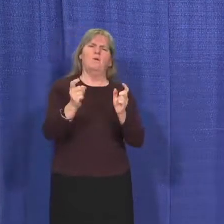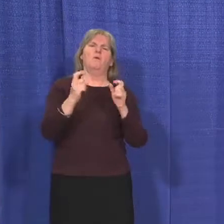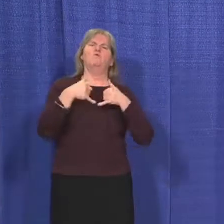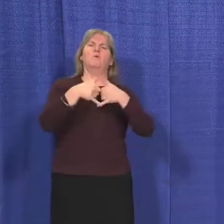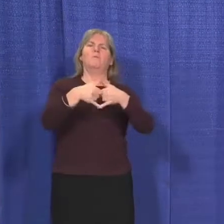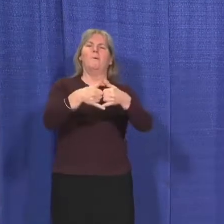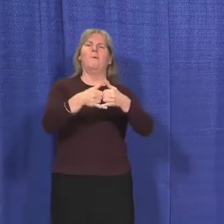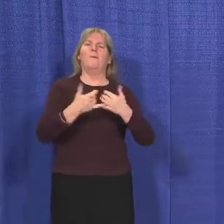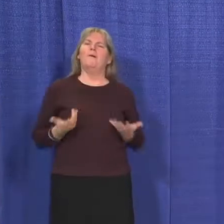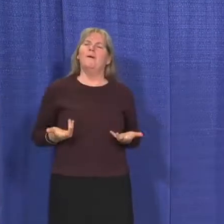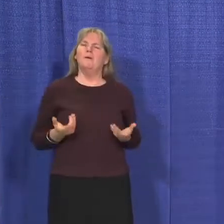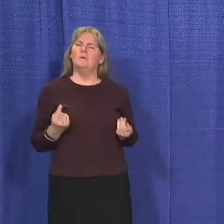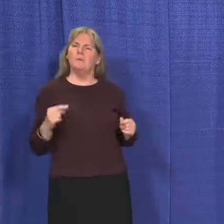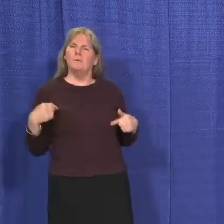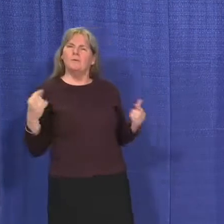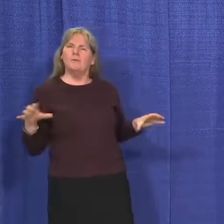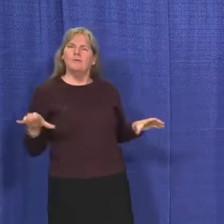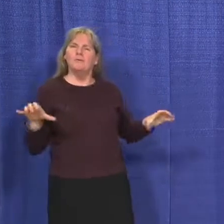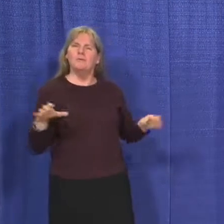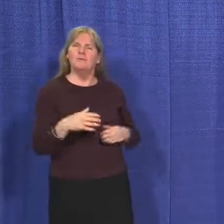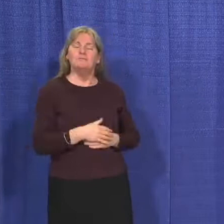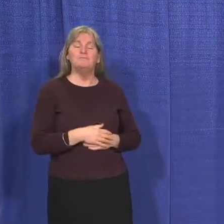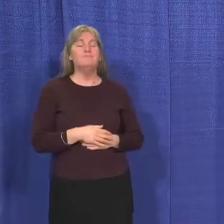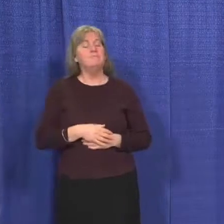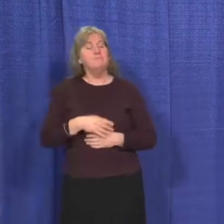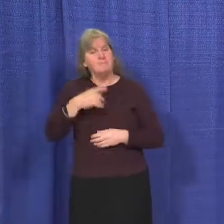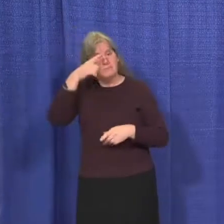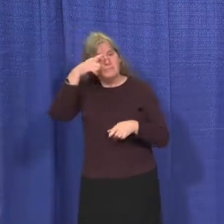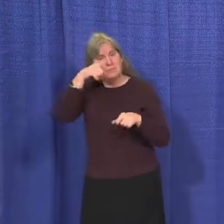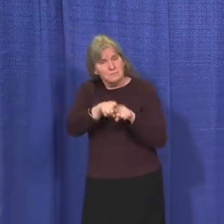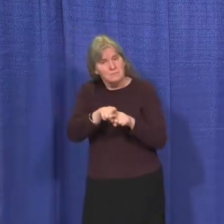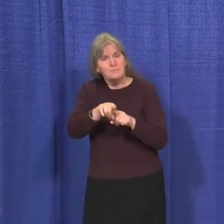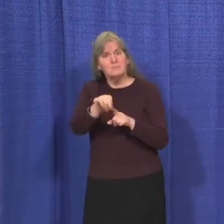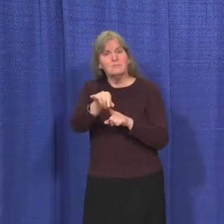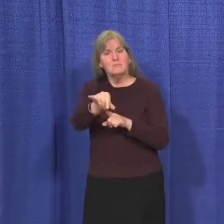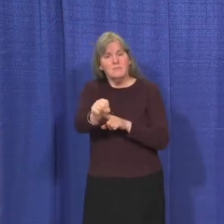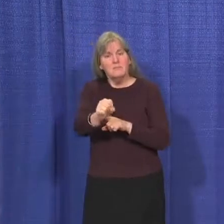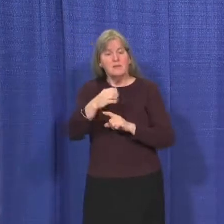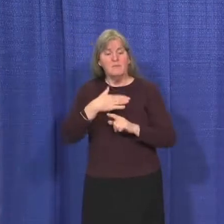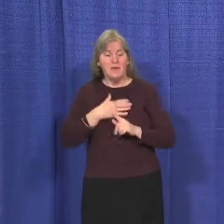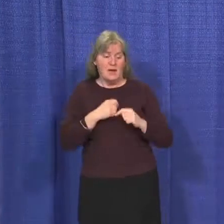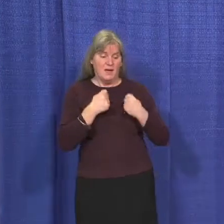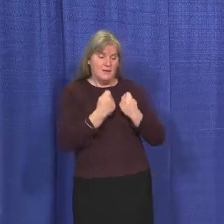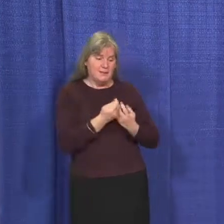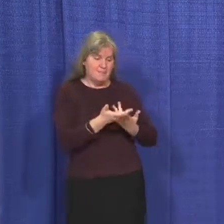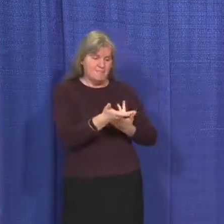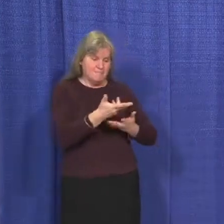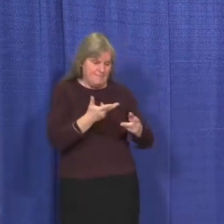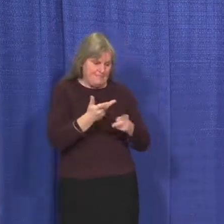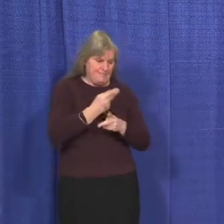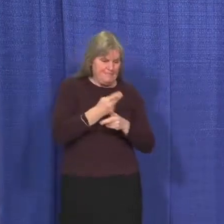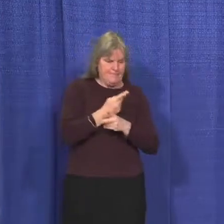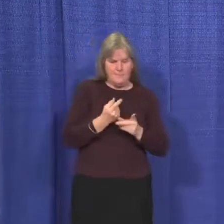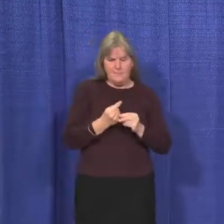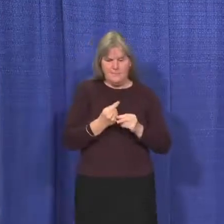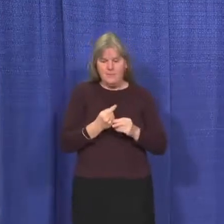some tangible rewards. I want to say that I completely agree and that my team and I are working through some